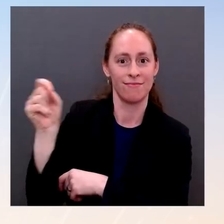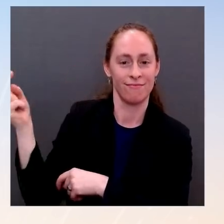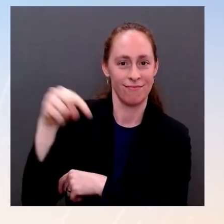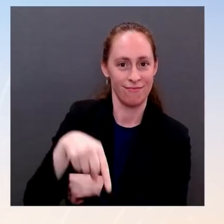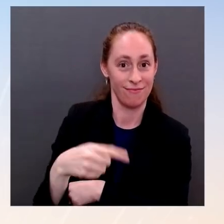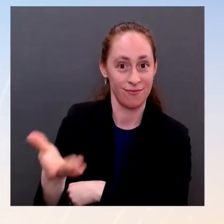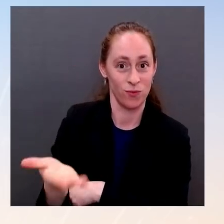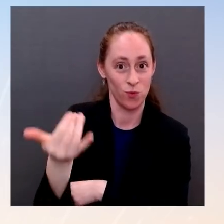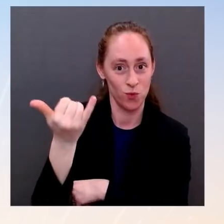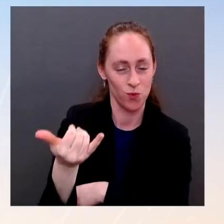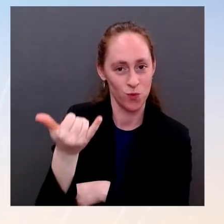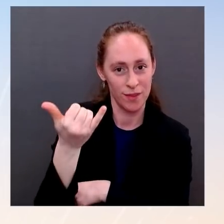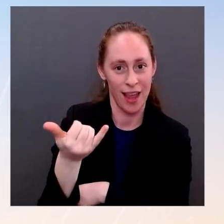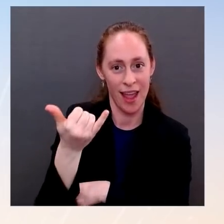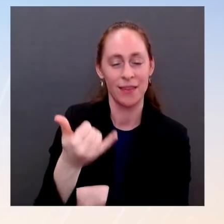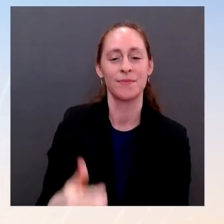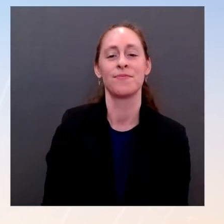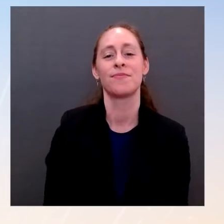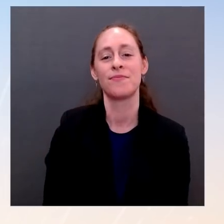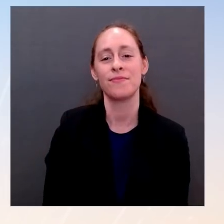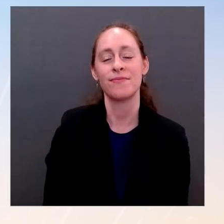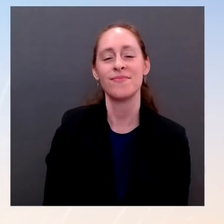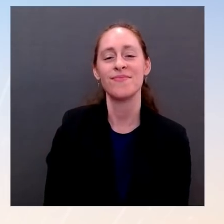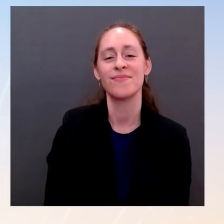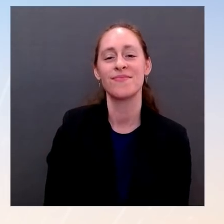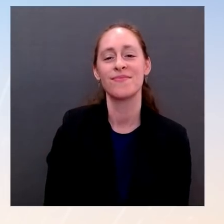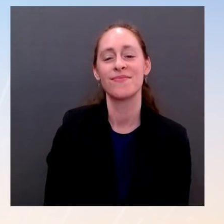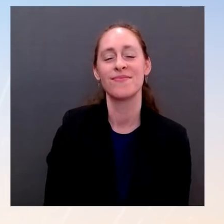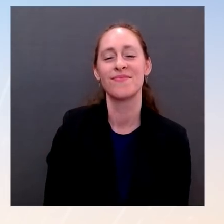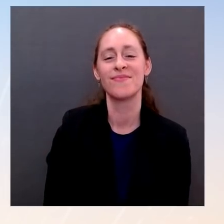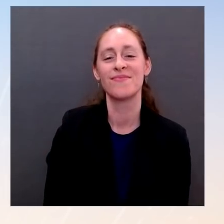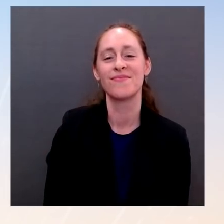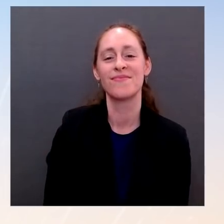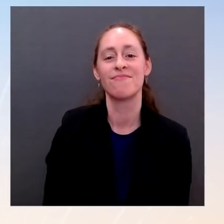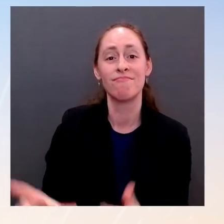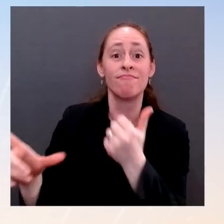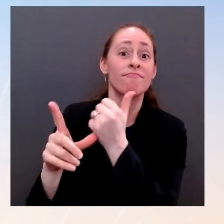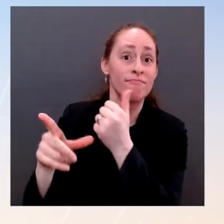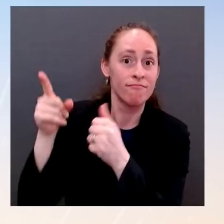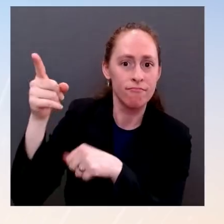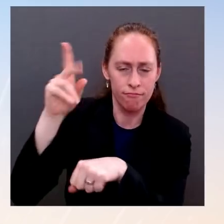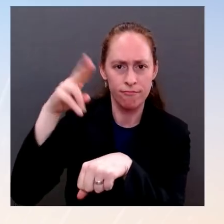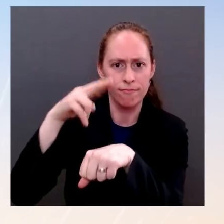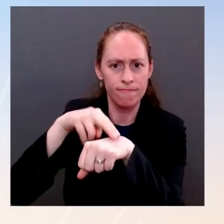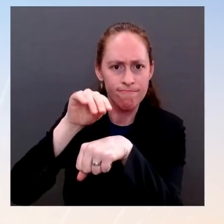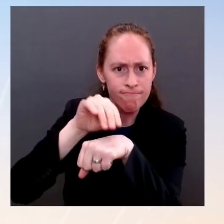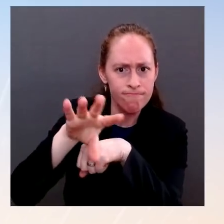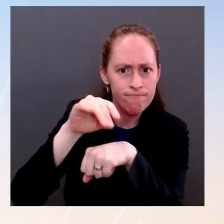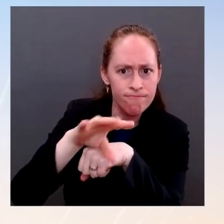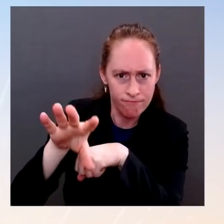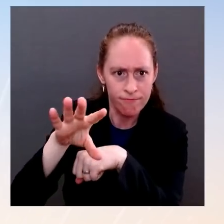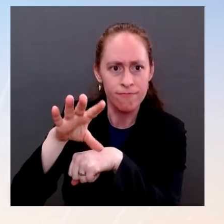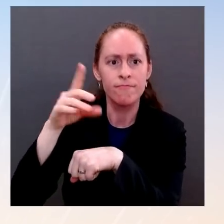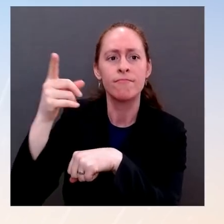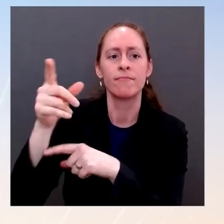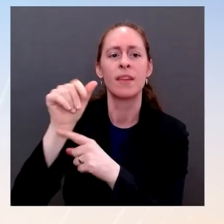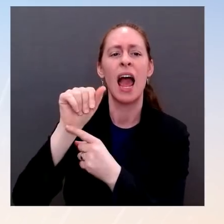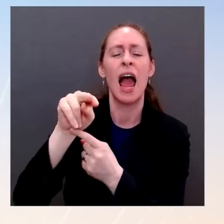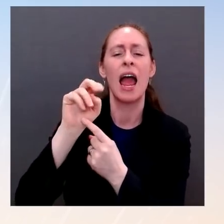Anne Neuberger and Daleep Singh. By way of a quick introduction, Anne is Deputy National Security Advisor for Cyber and Emerging Technology.